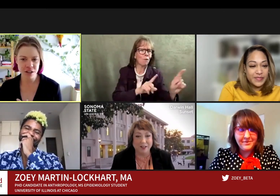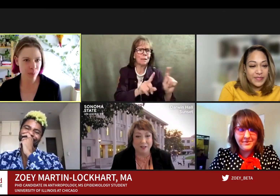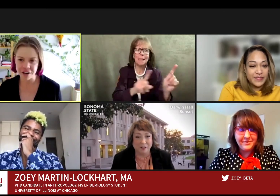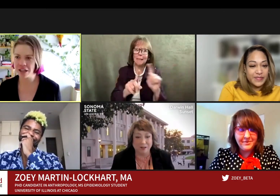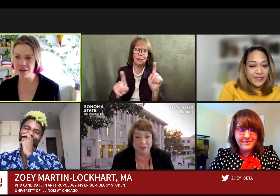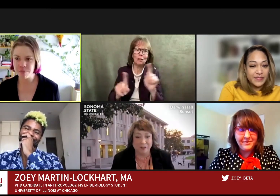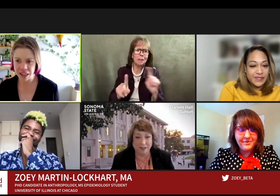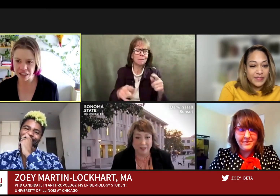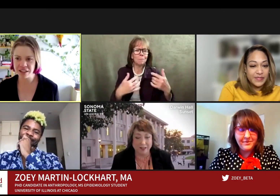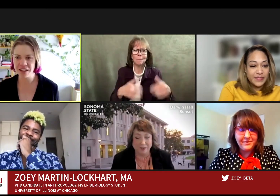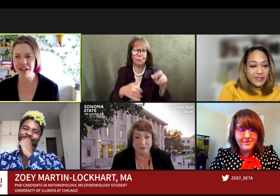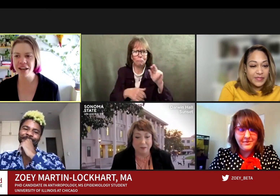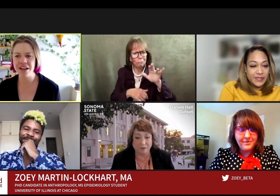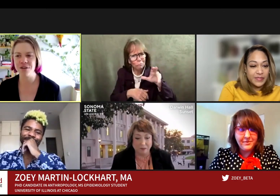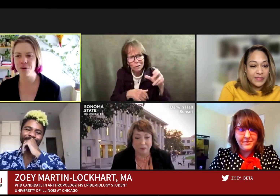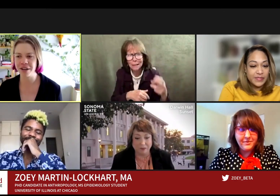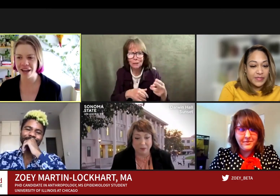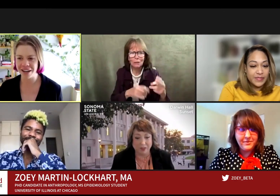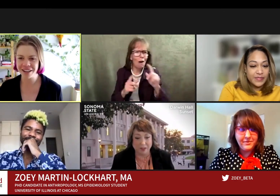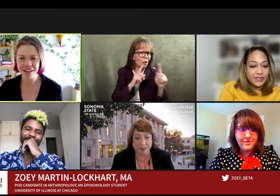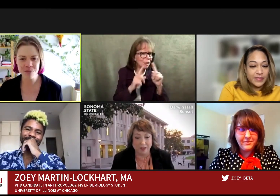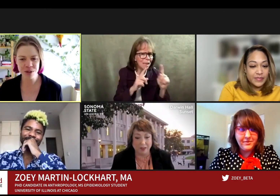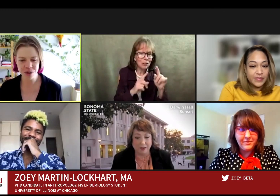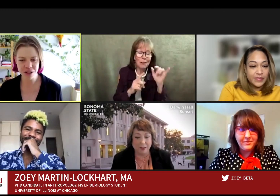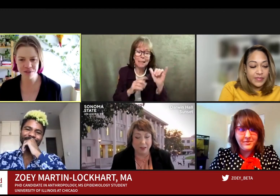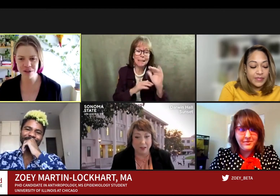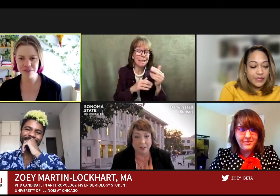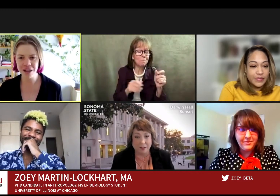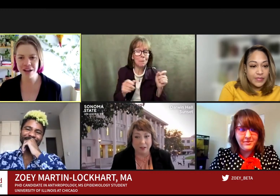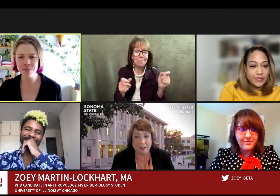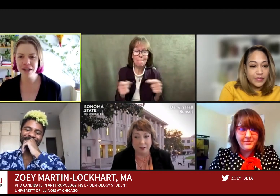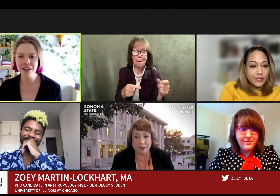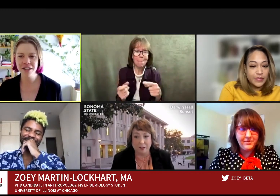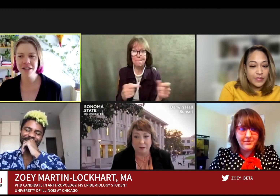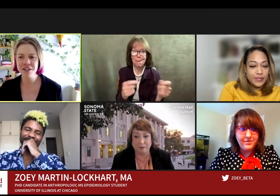sparked immediately and organically between the four of them.